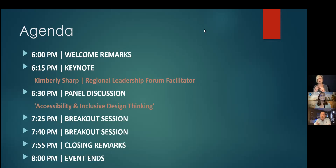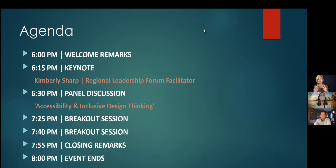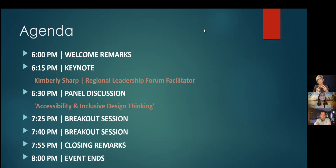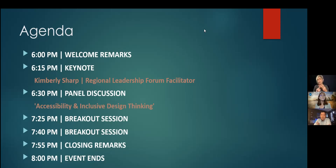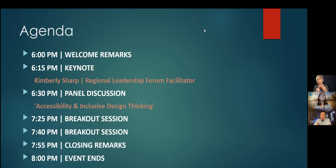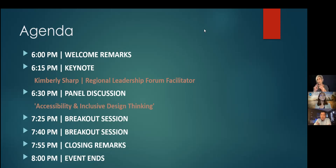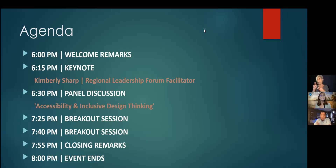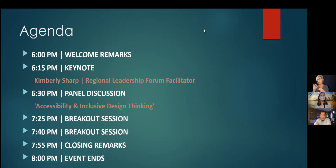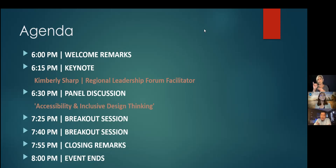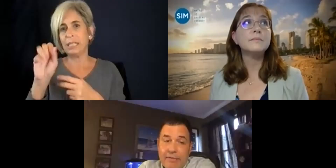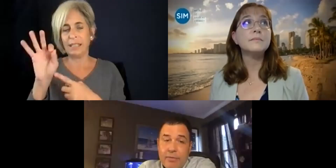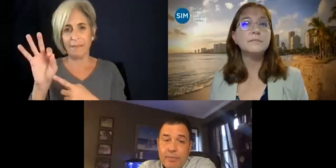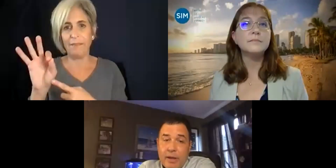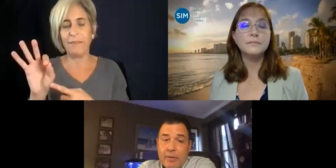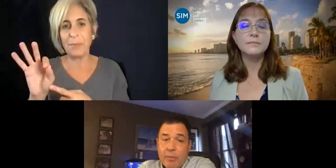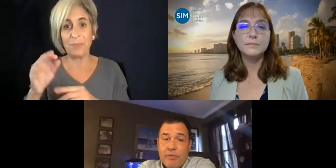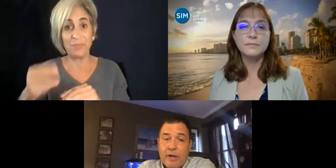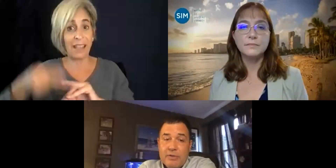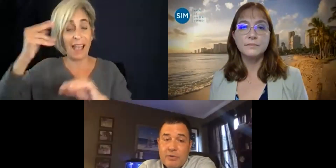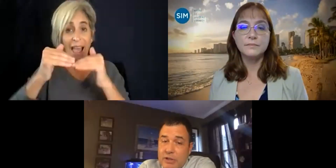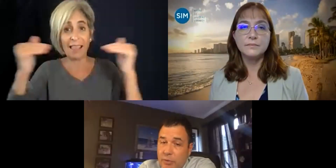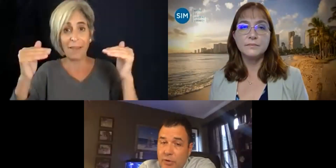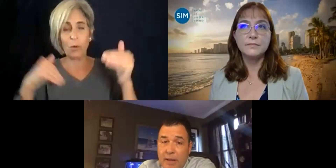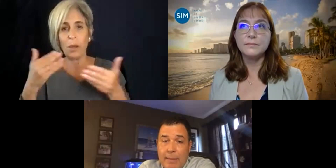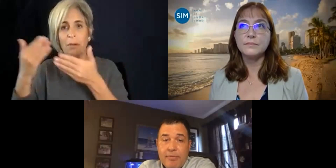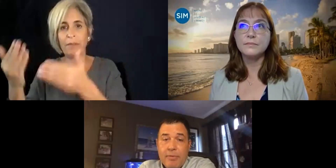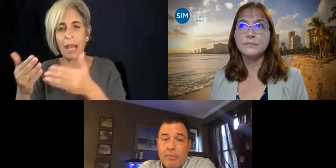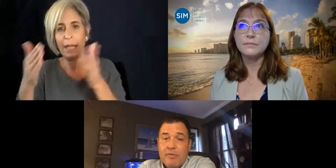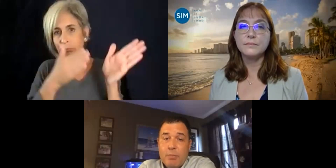At a high level we provide strategic roadmaps, business